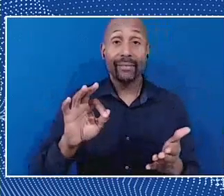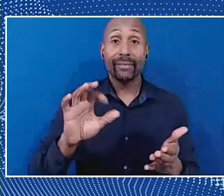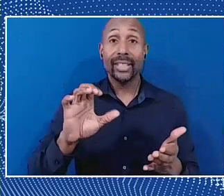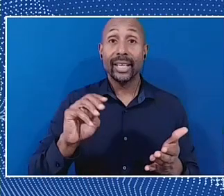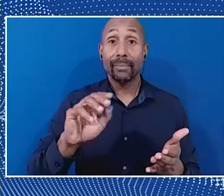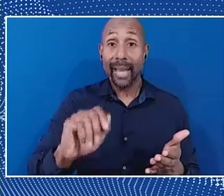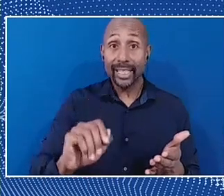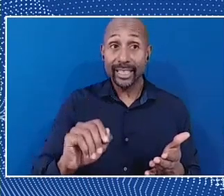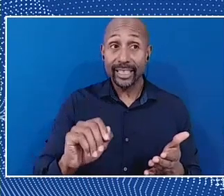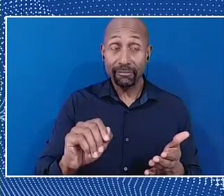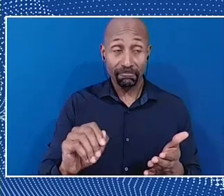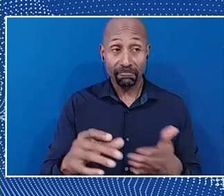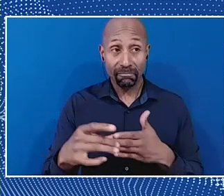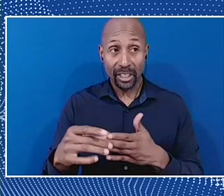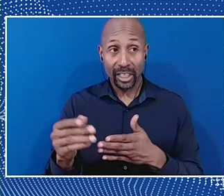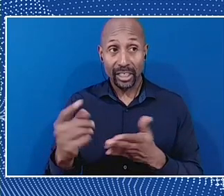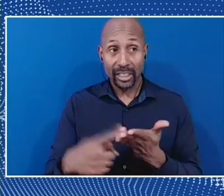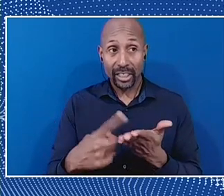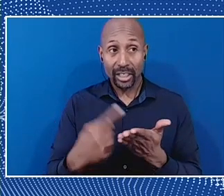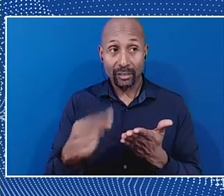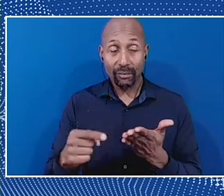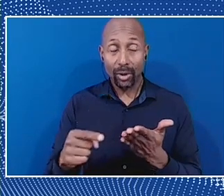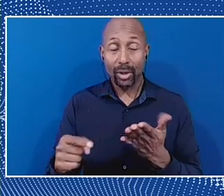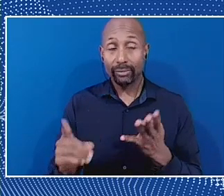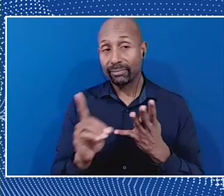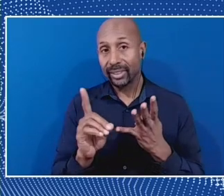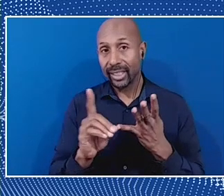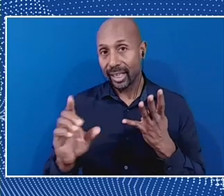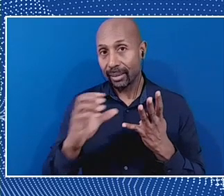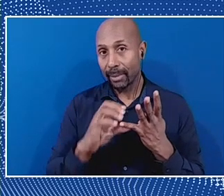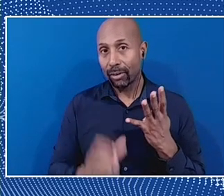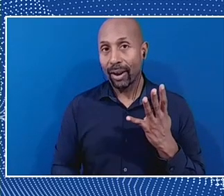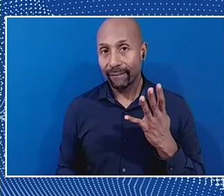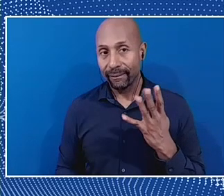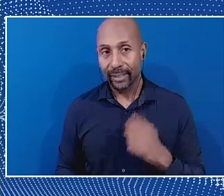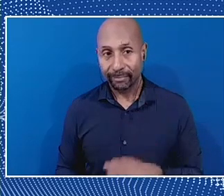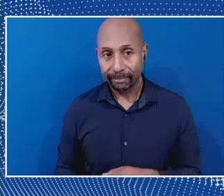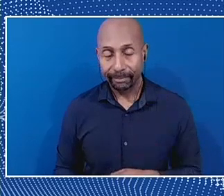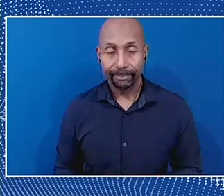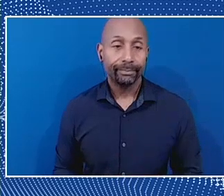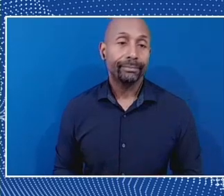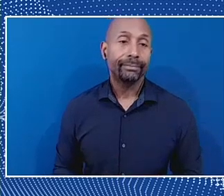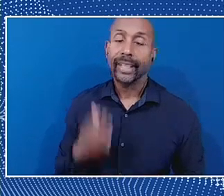Thank you, Tamy. Discussion and questions on paragraph D?